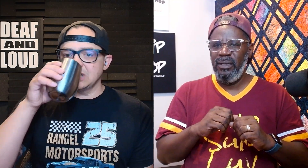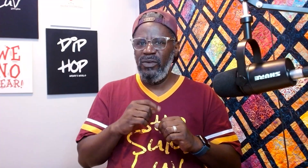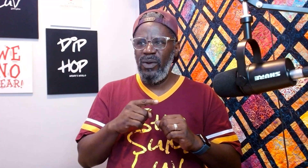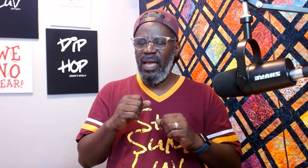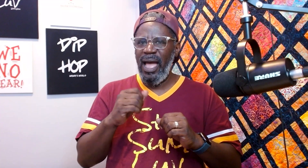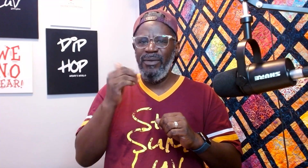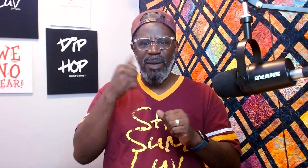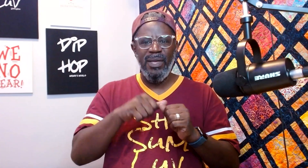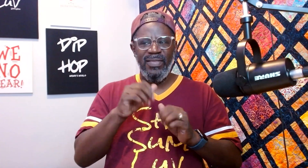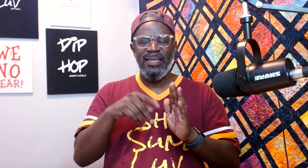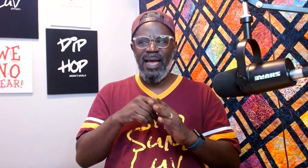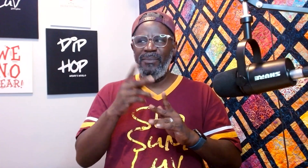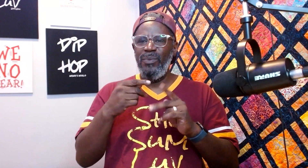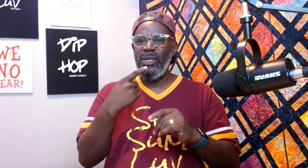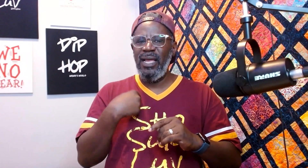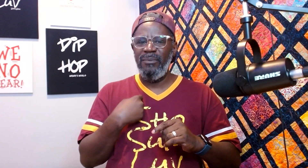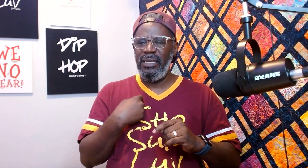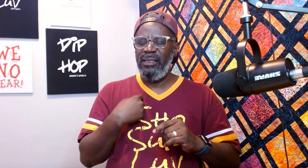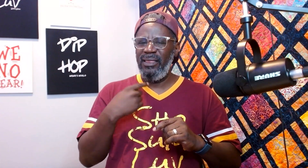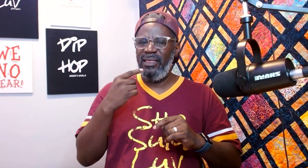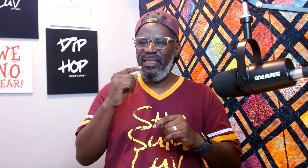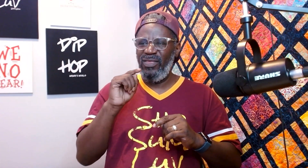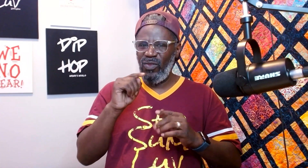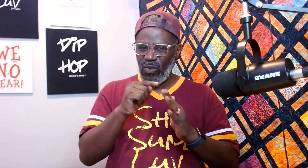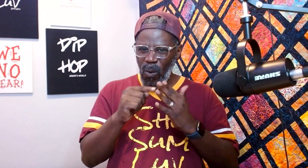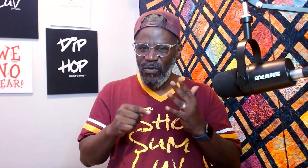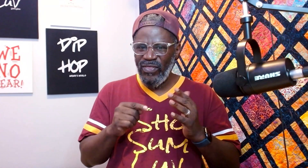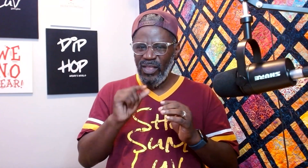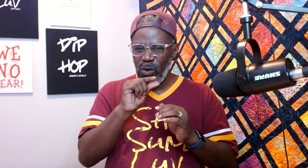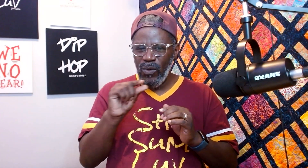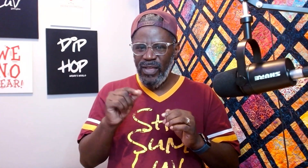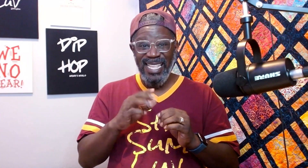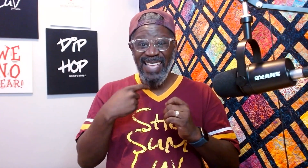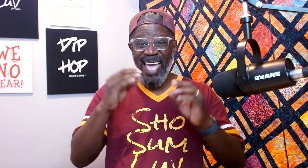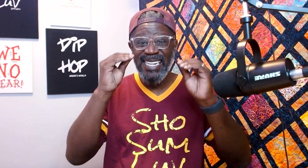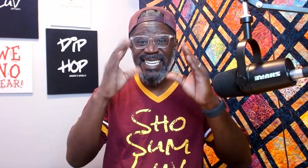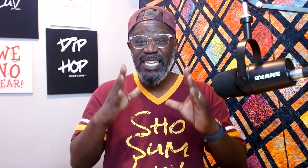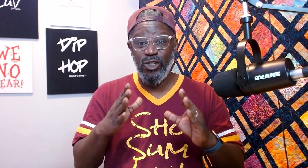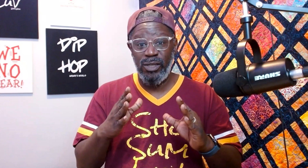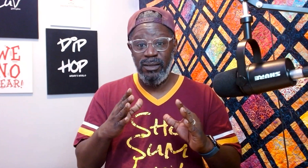So I remember at that time, people were telling me those little things. I even had teachers.